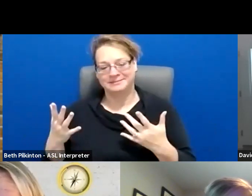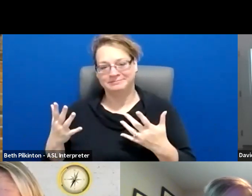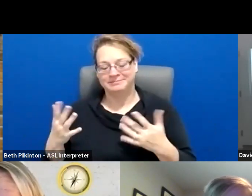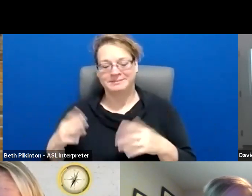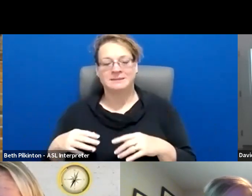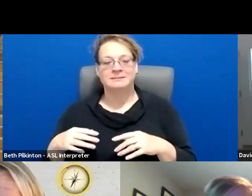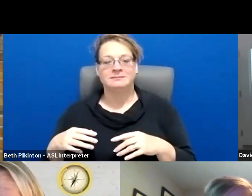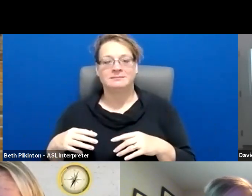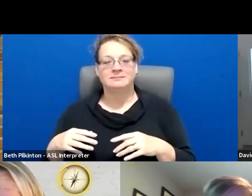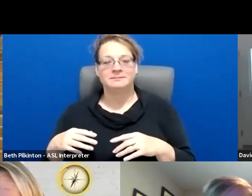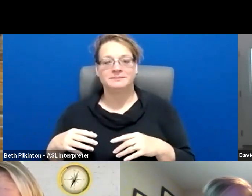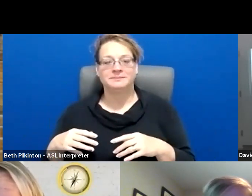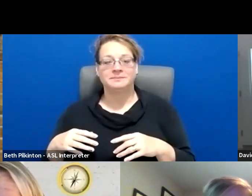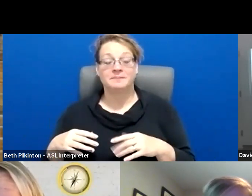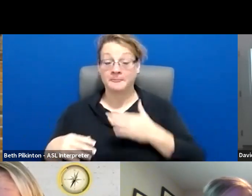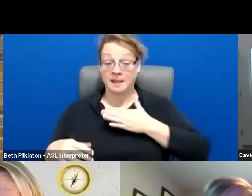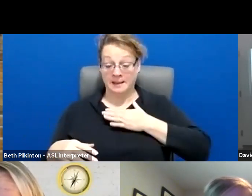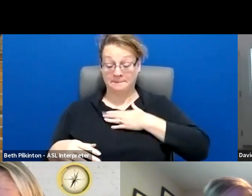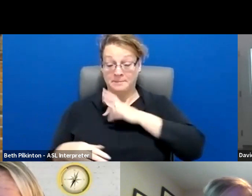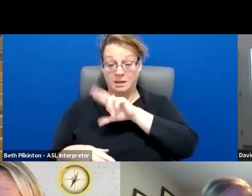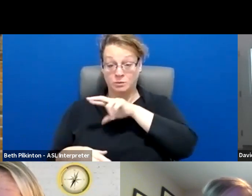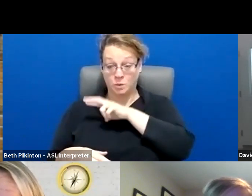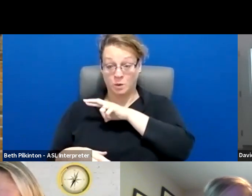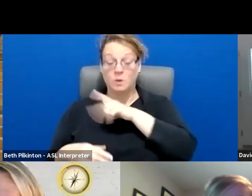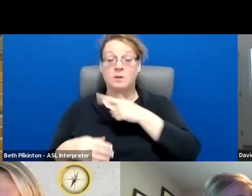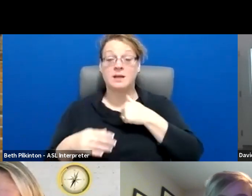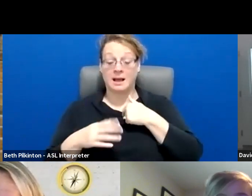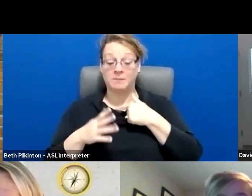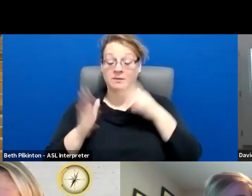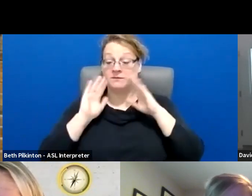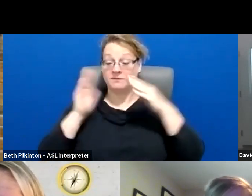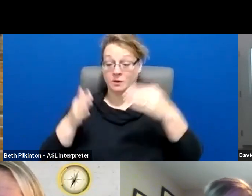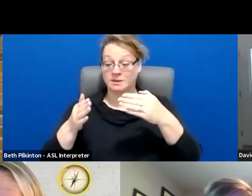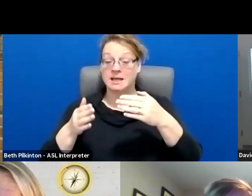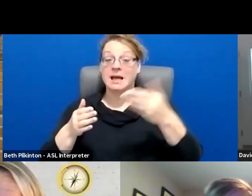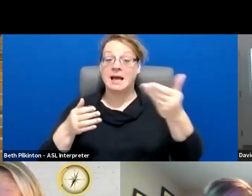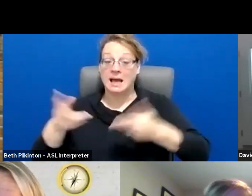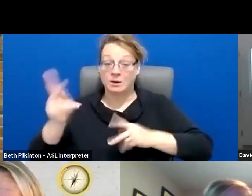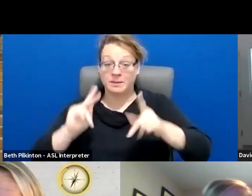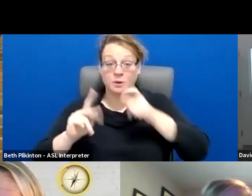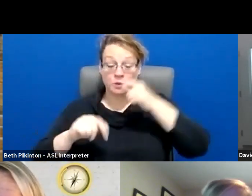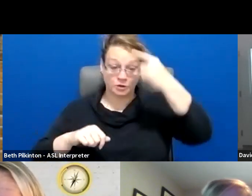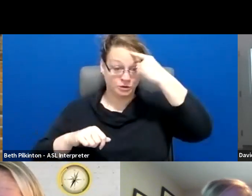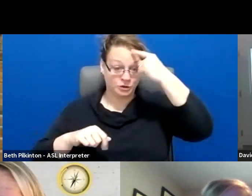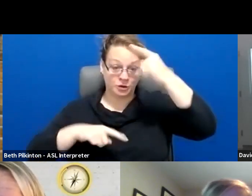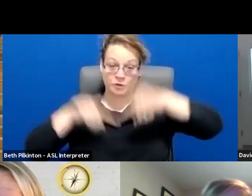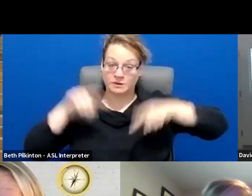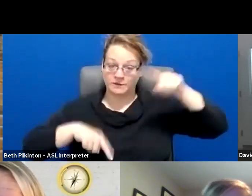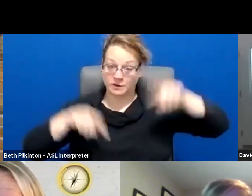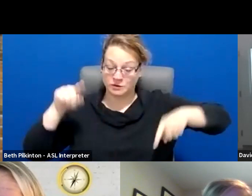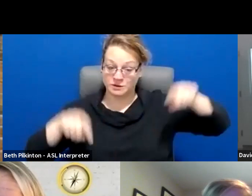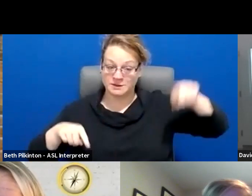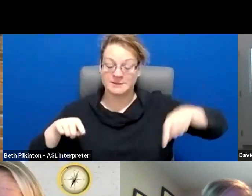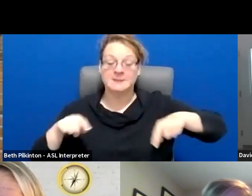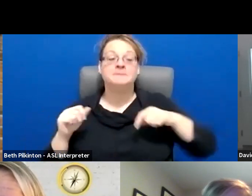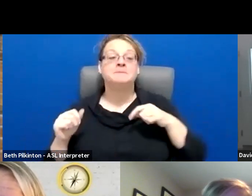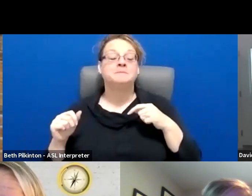We all know from a business perspective if no one is owning a project or an initiative, and not a lot of movement happens on that.